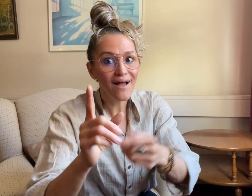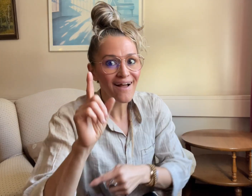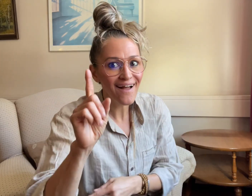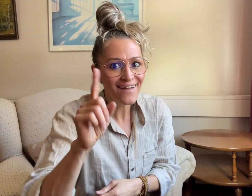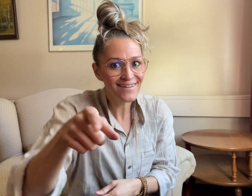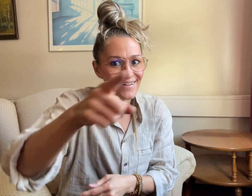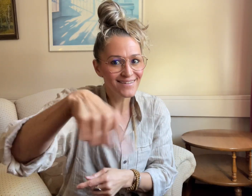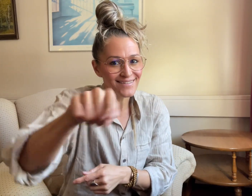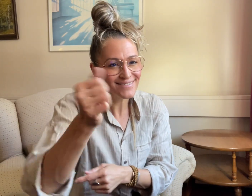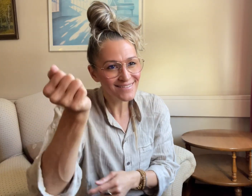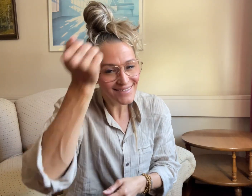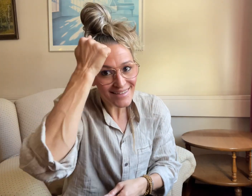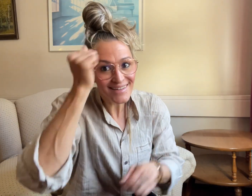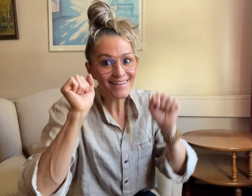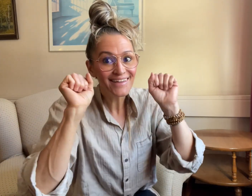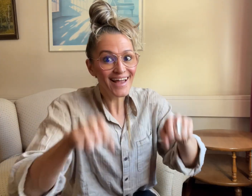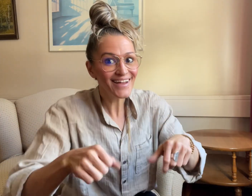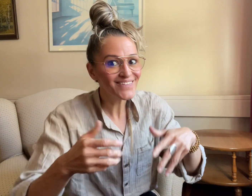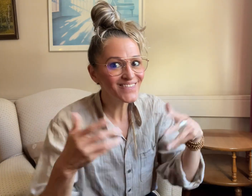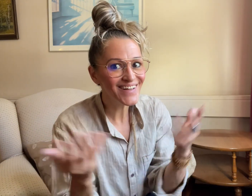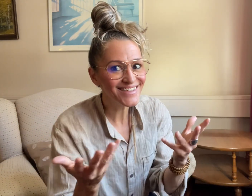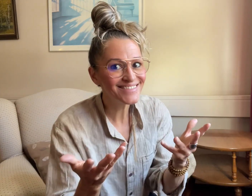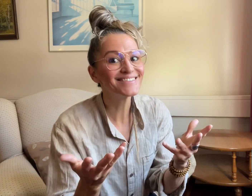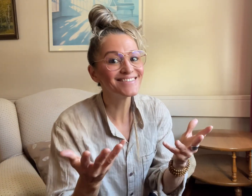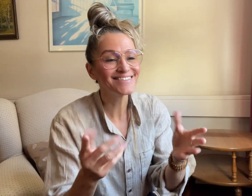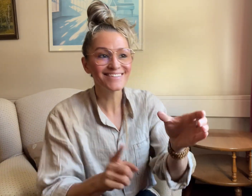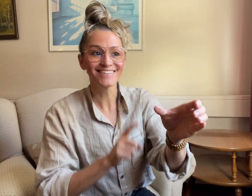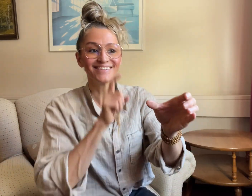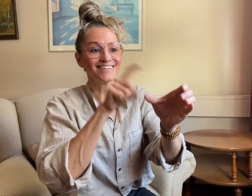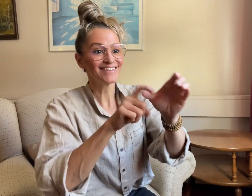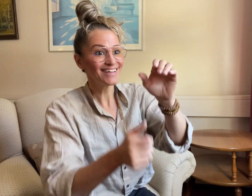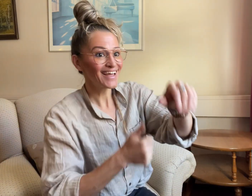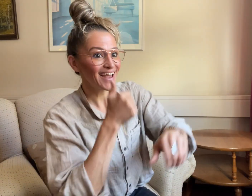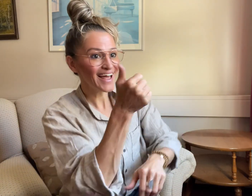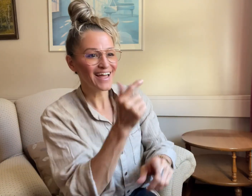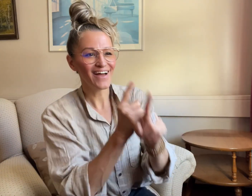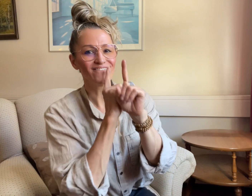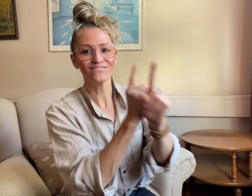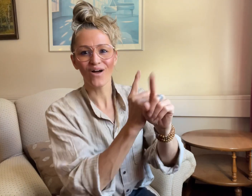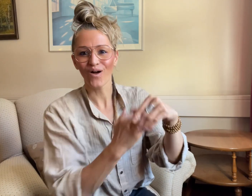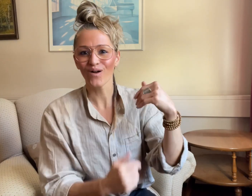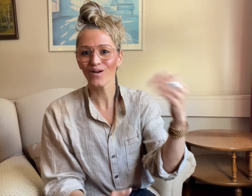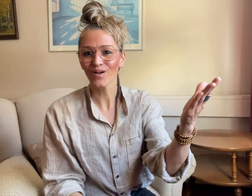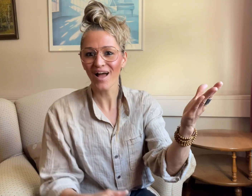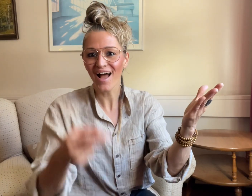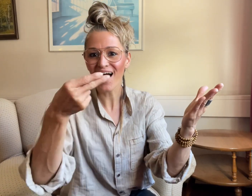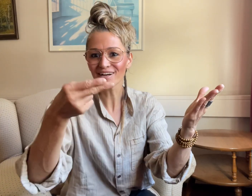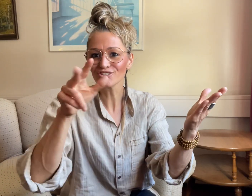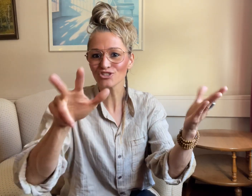Don’t forget to subscribe, like, and follow